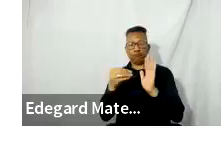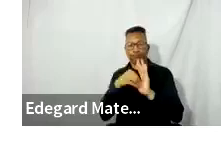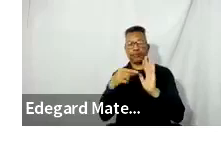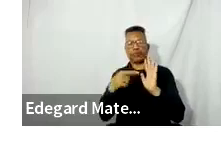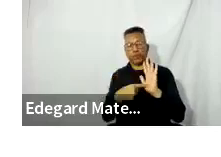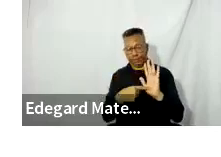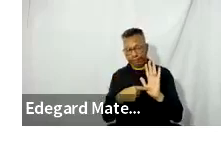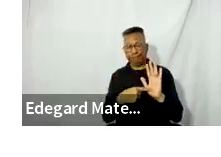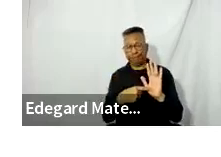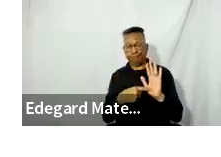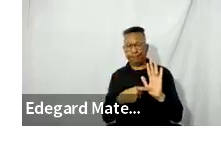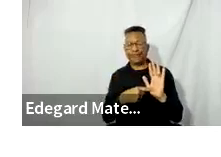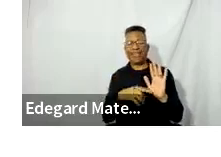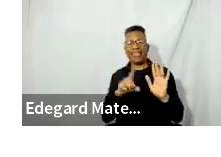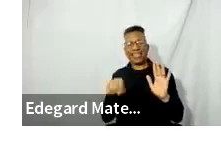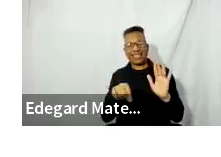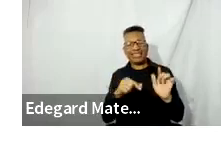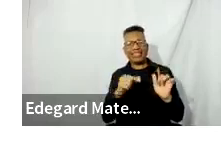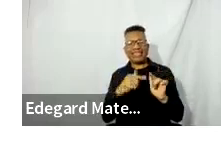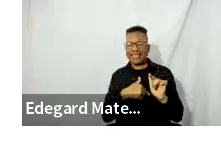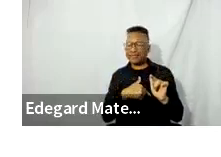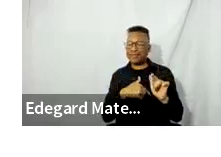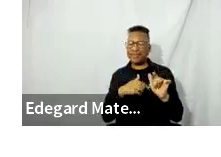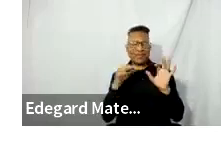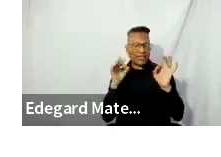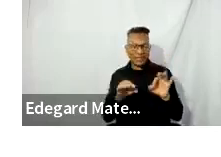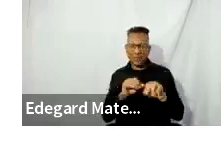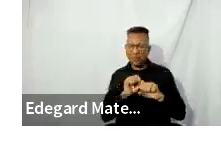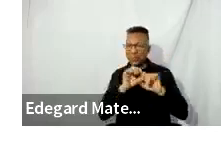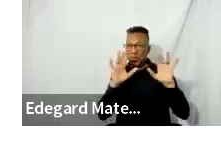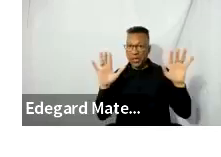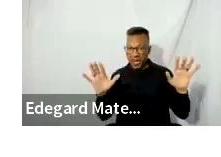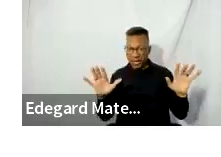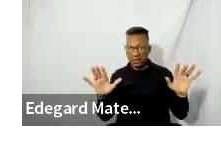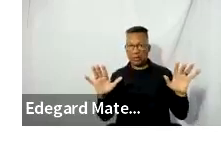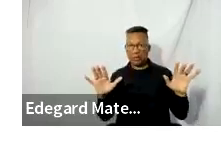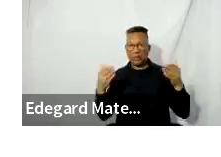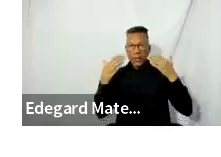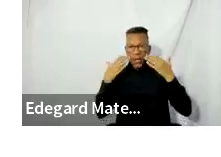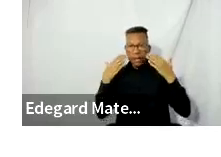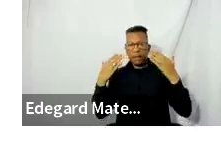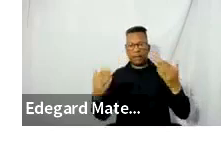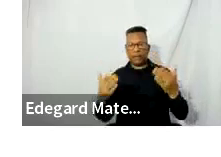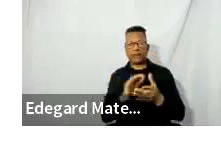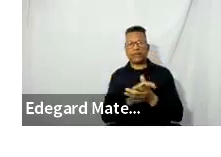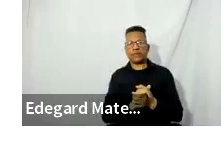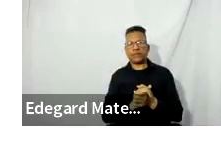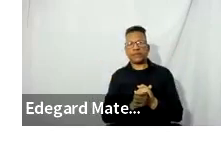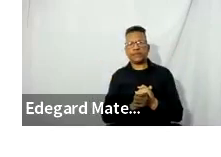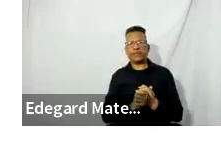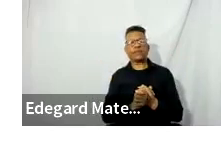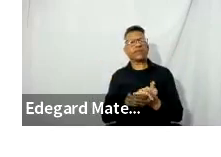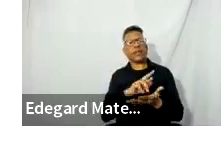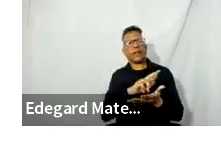it's incredibly compelling compelling in ly compelling in many respects it's it's very insightful it's it's very insightful it's a powerful St. synthesis